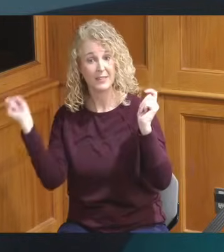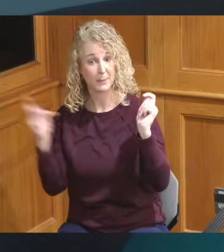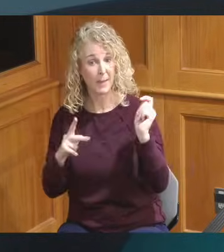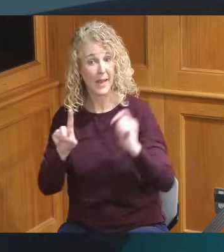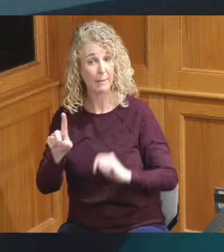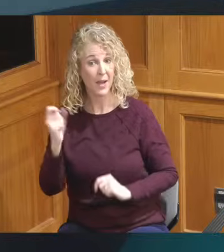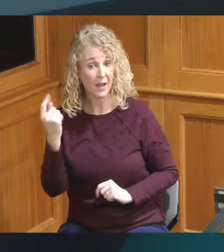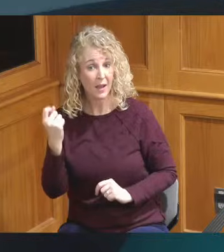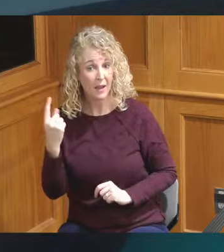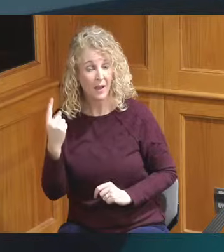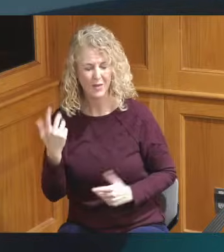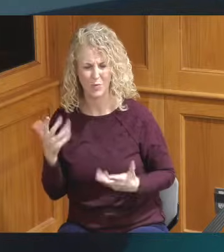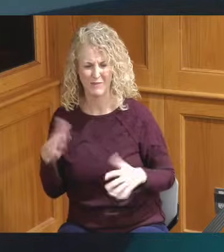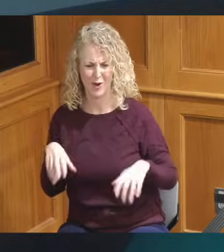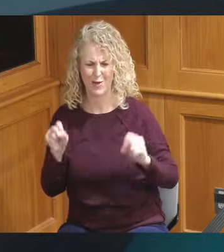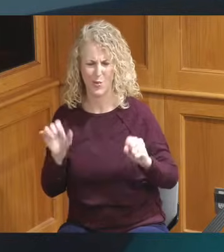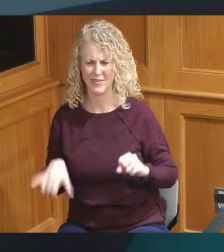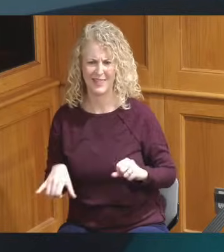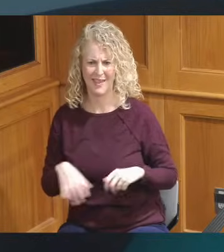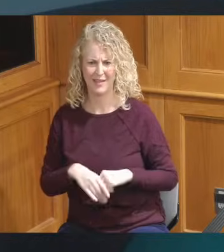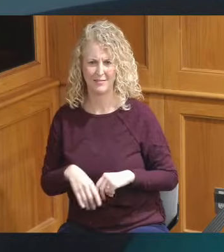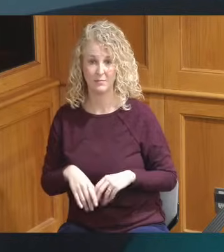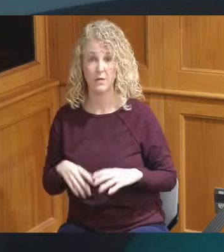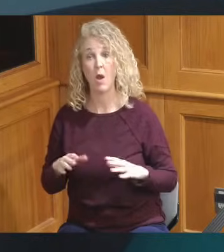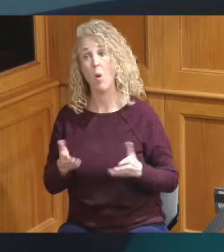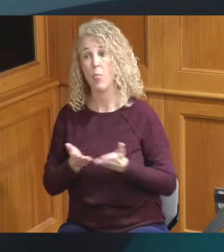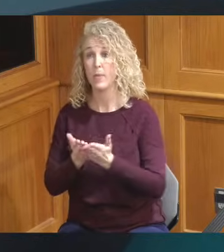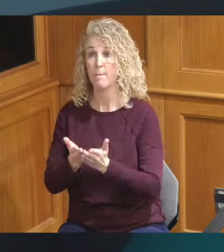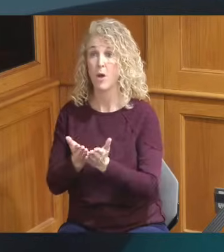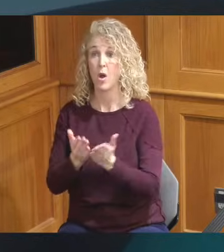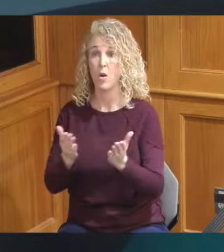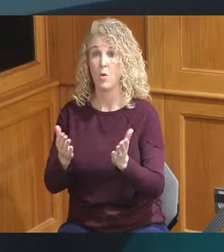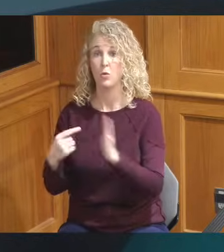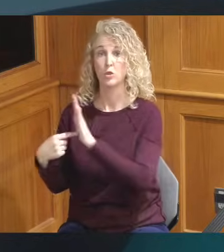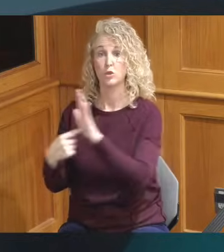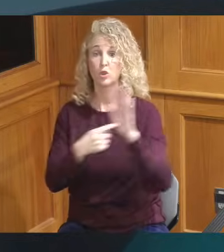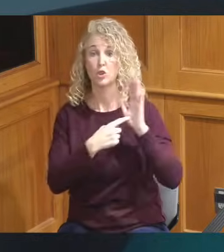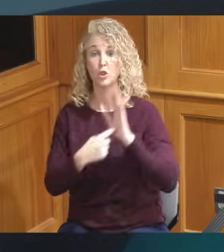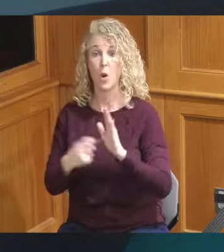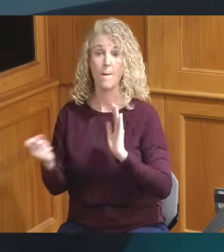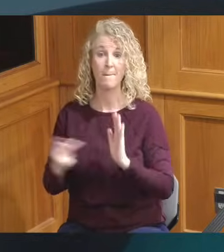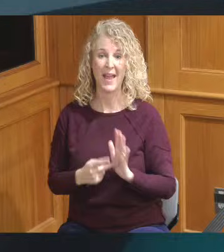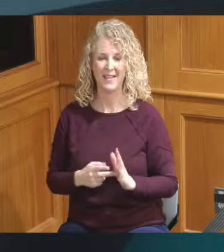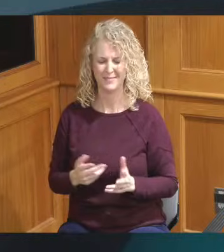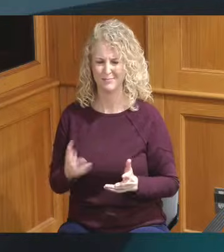we already had. I was happy to see the boat show come back but the boat show we already had with